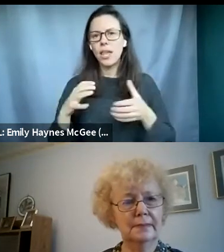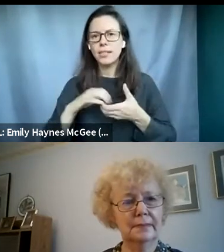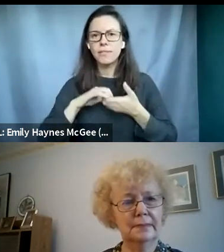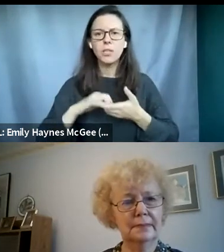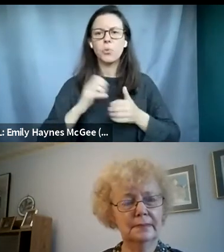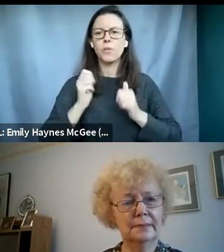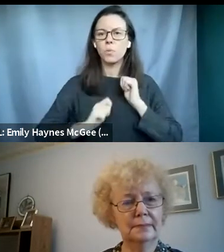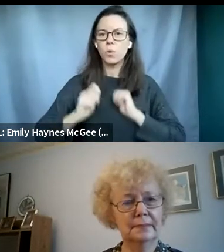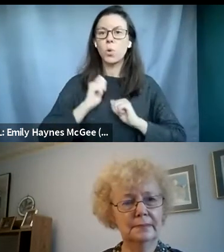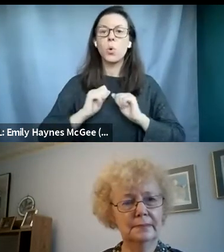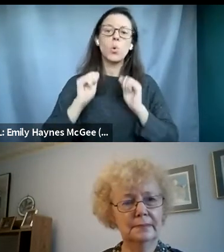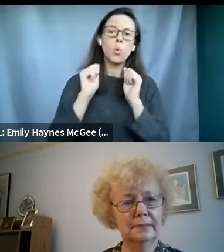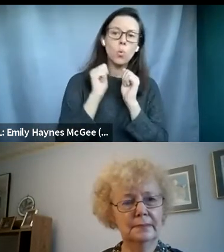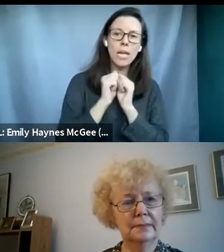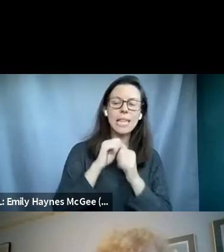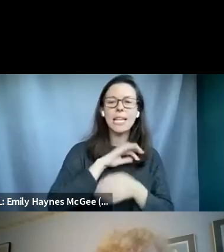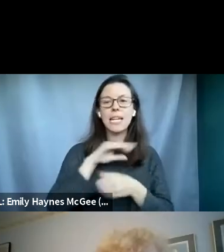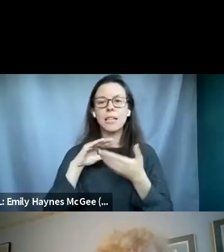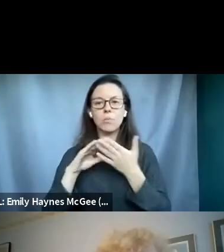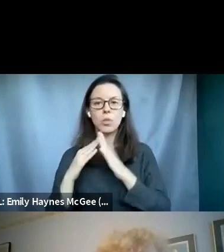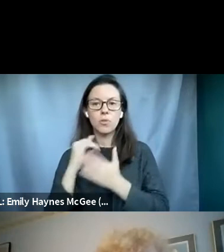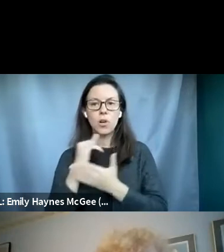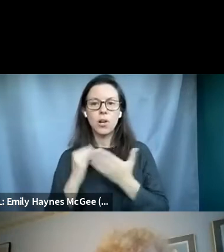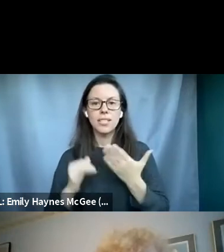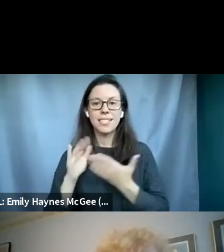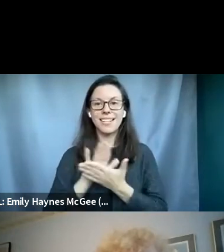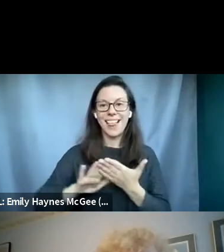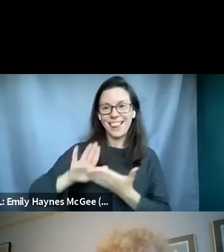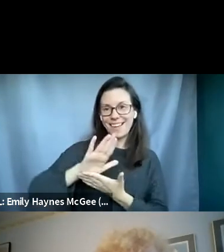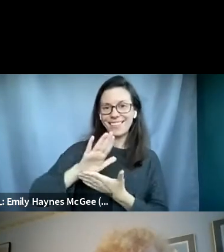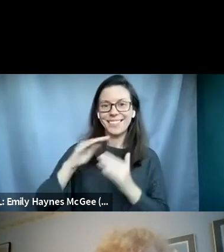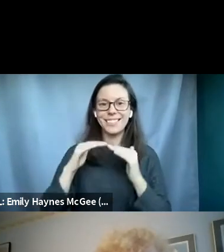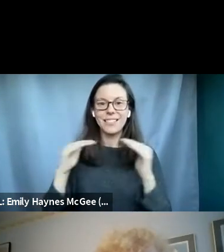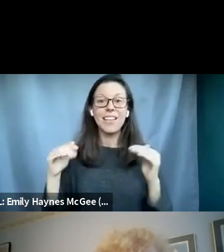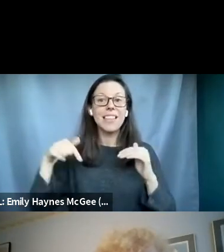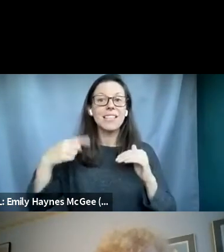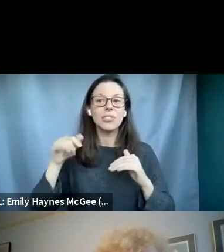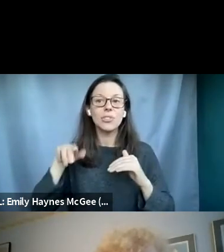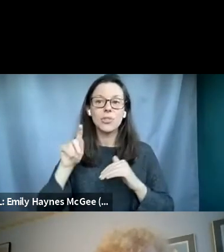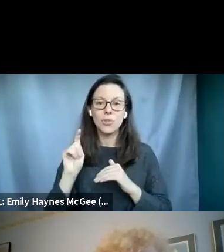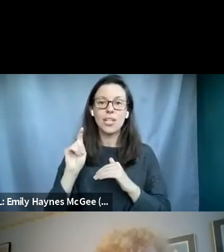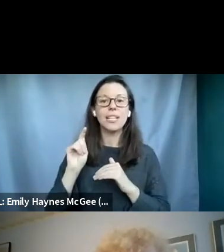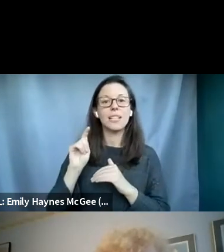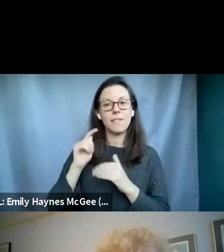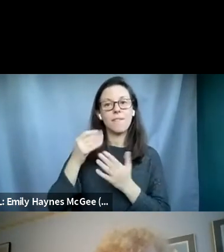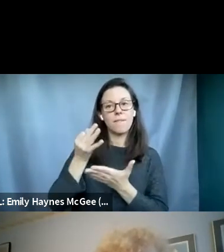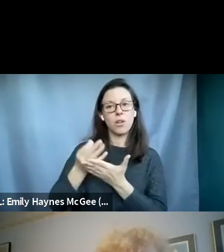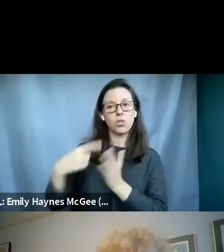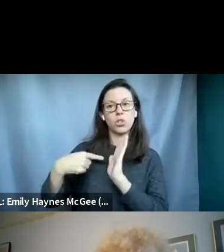arts and at the collegiate level and this Grit Fund, funded project showed us that collaboration is possible and there's strengths strength in numbers.